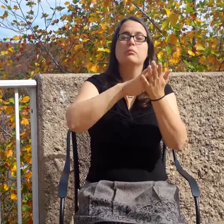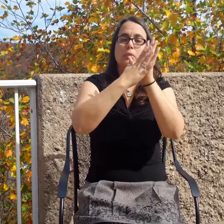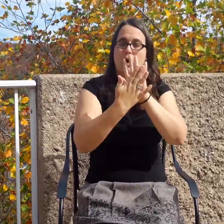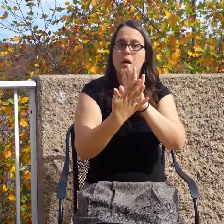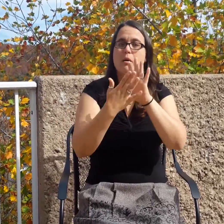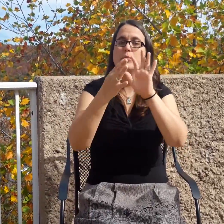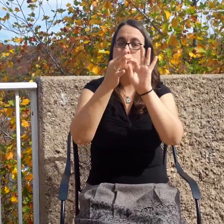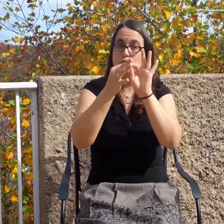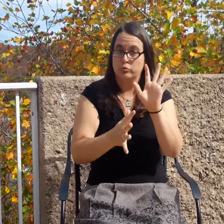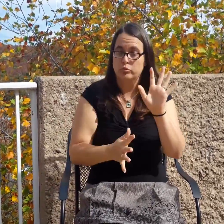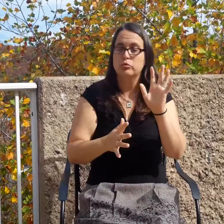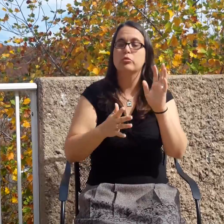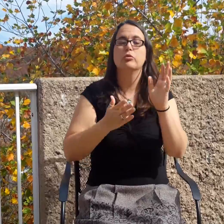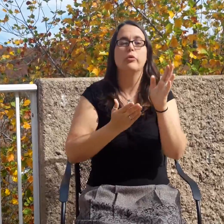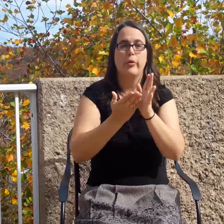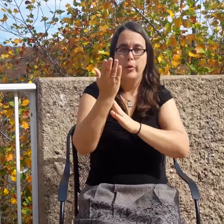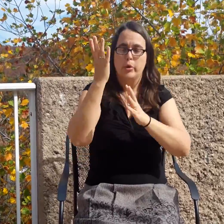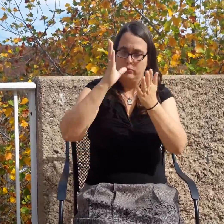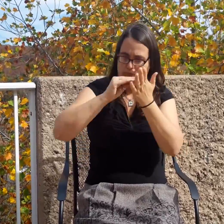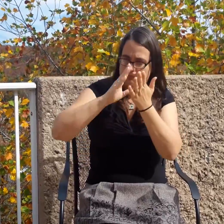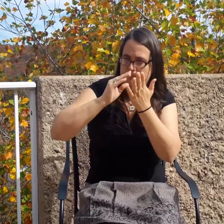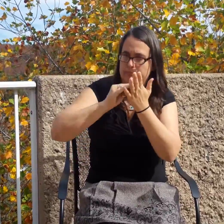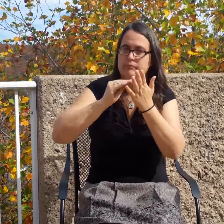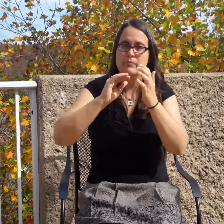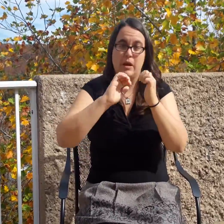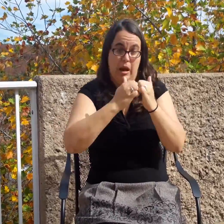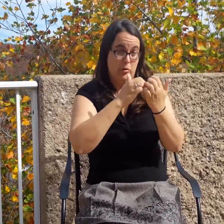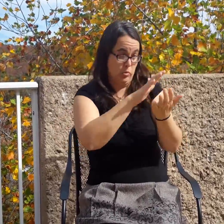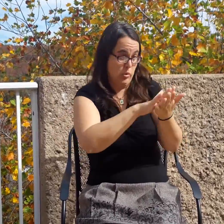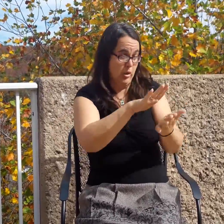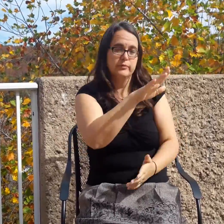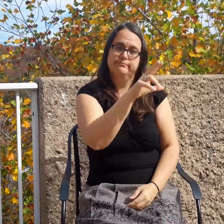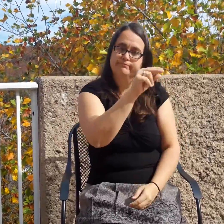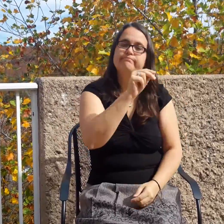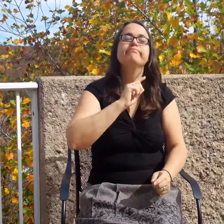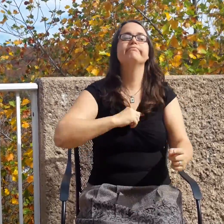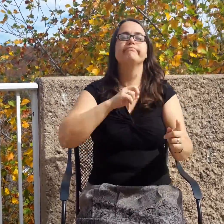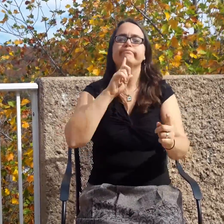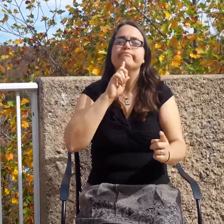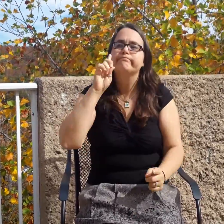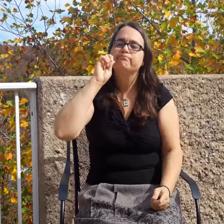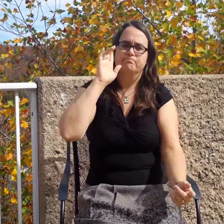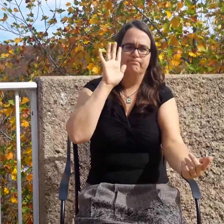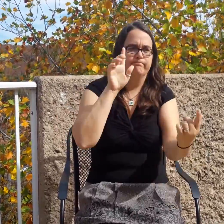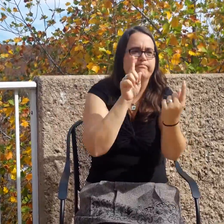I became an interpreter through studying sign language from people in the Deaf community,